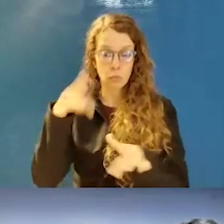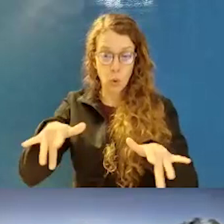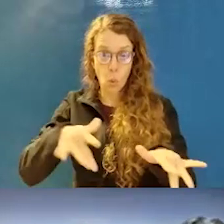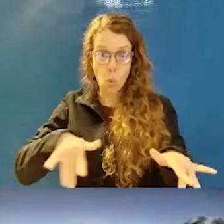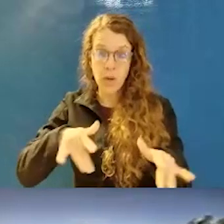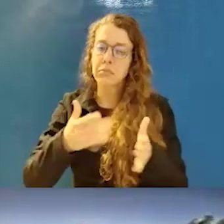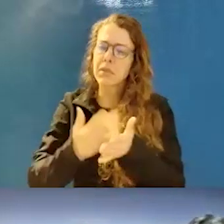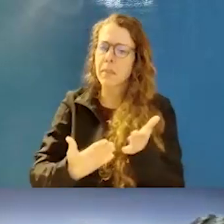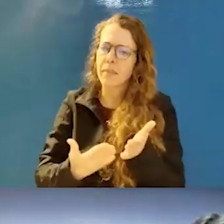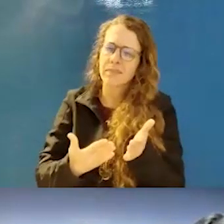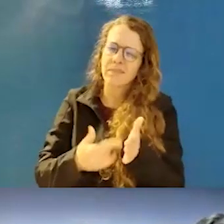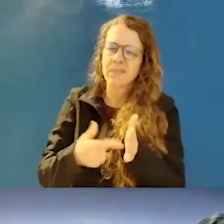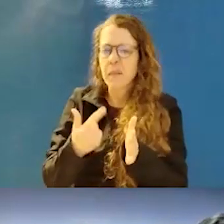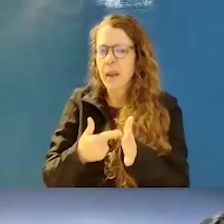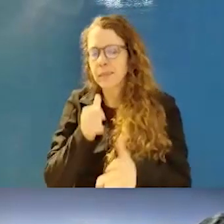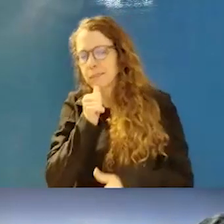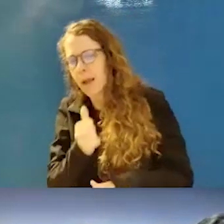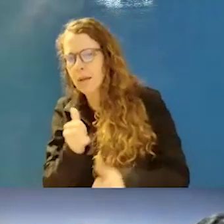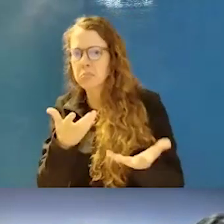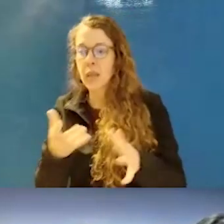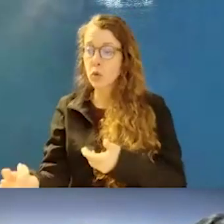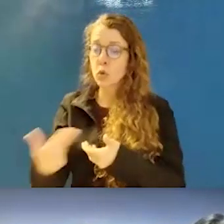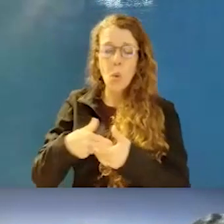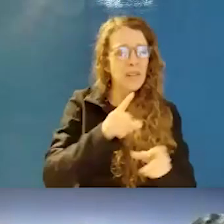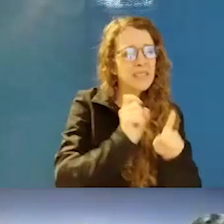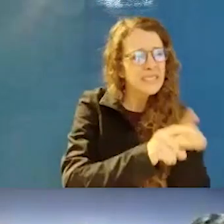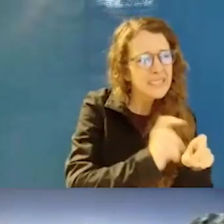are able to join, ask questions, you know, maybe have a like a little mini lecture.